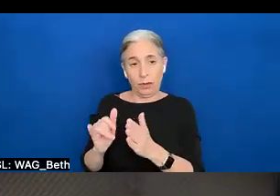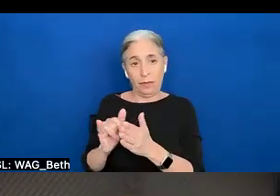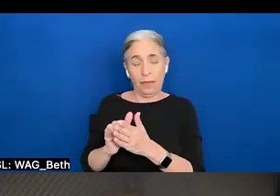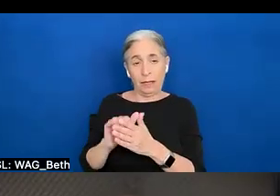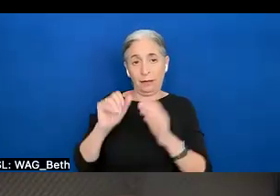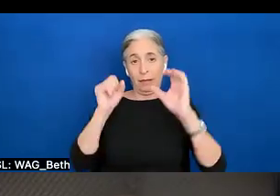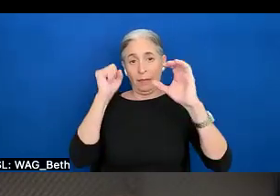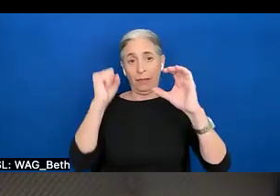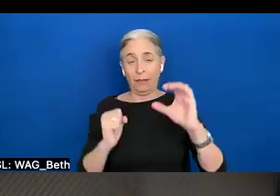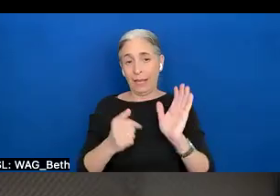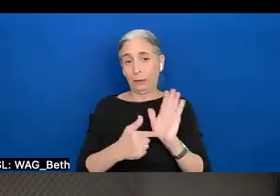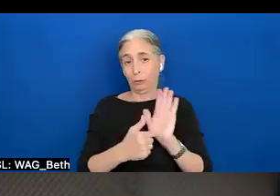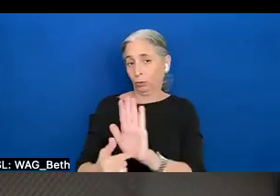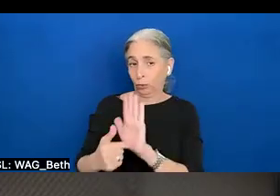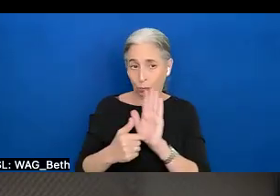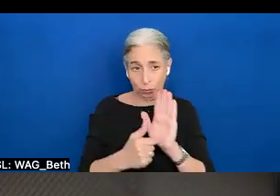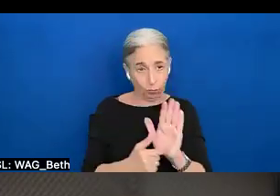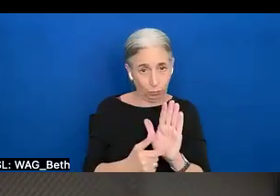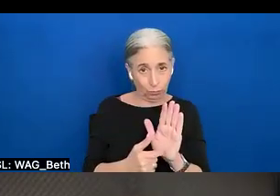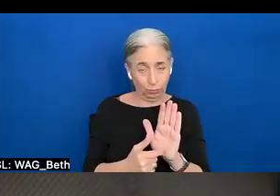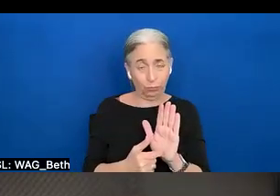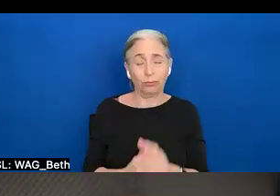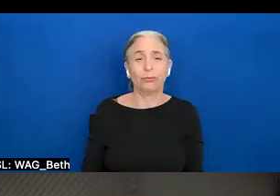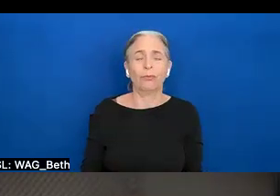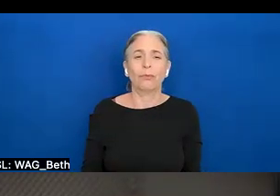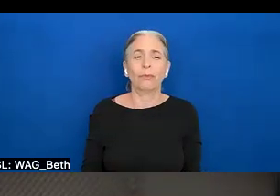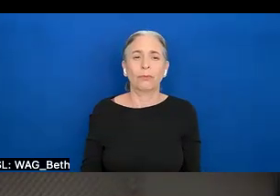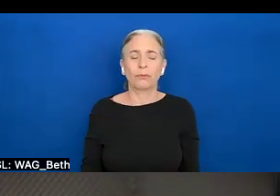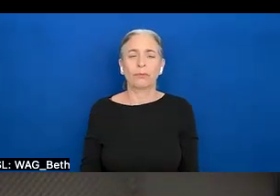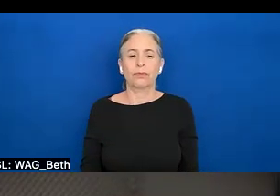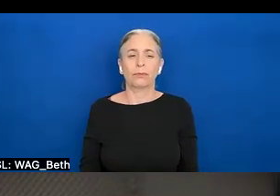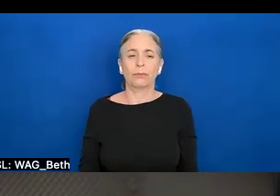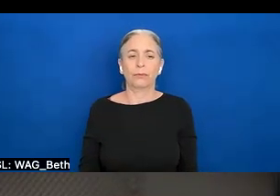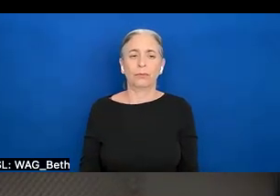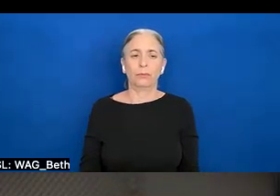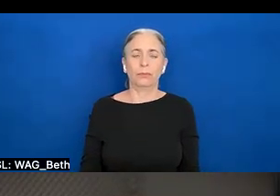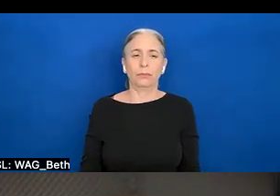not be the same order that the layout present.